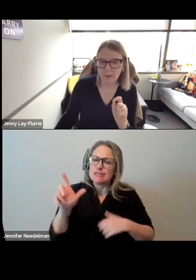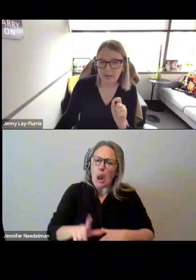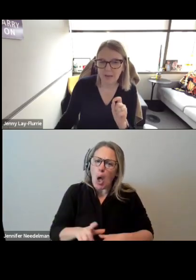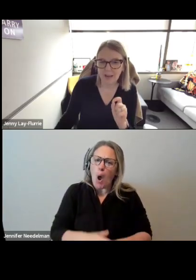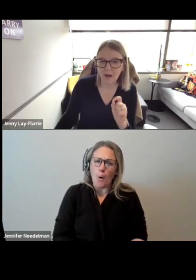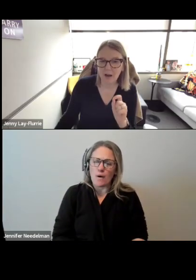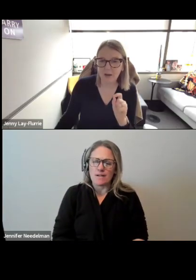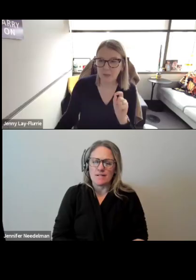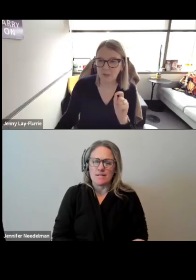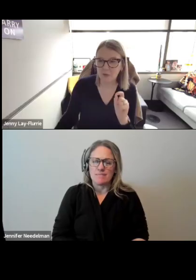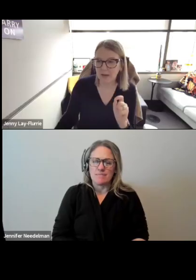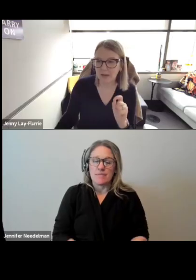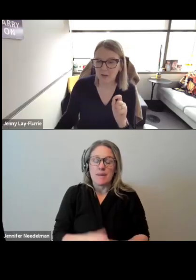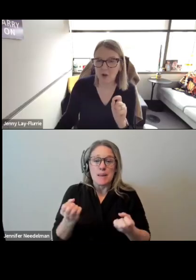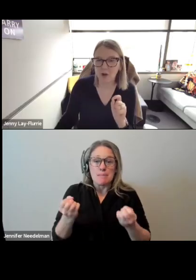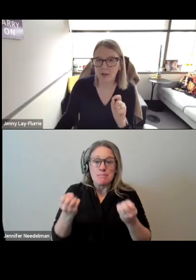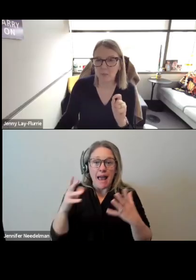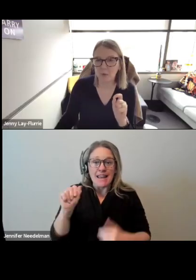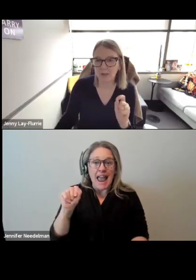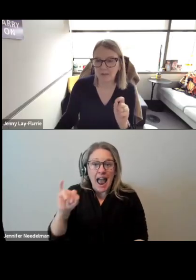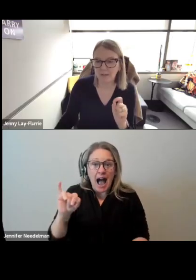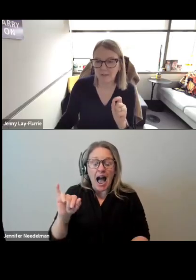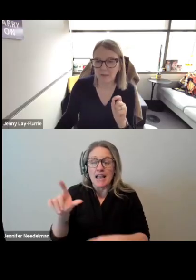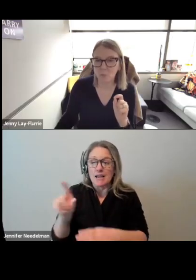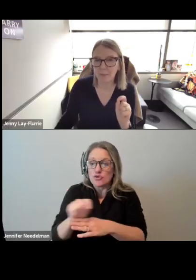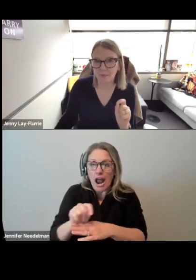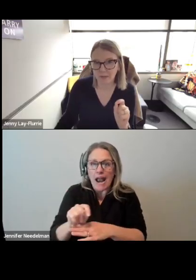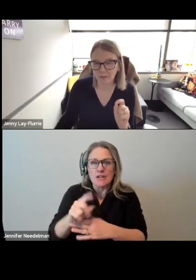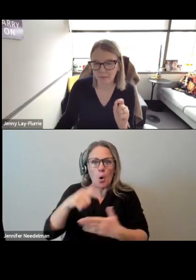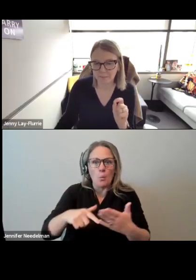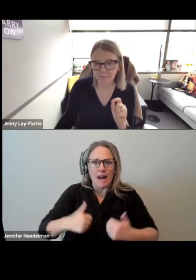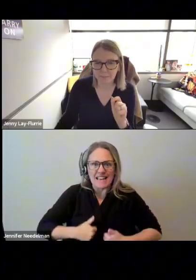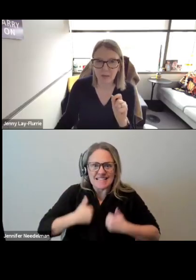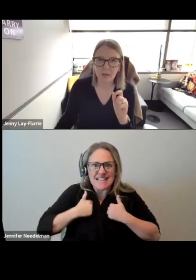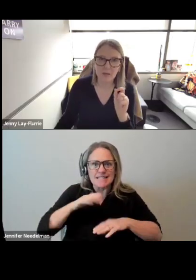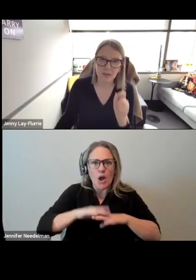Many AI is being trained on what exists in websites.